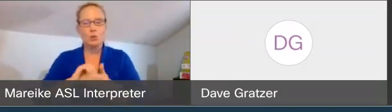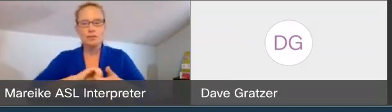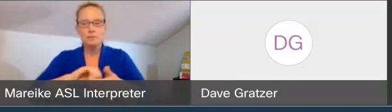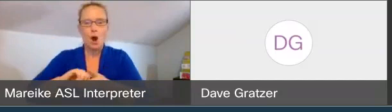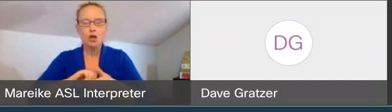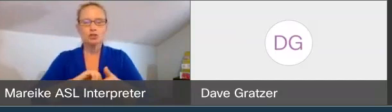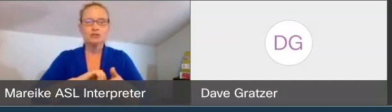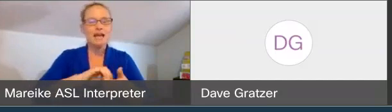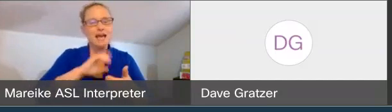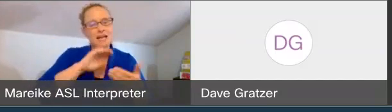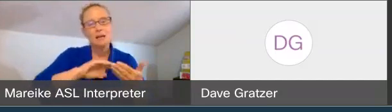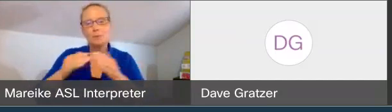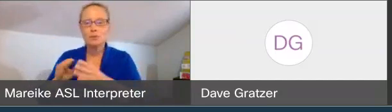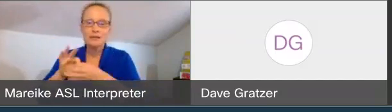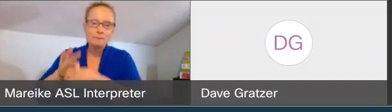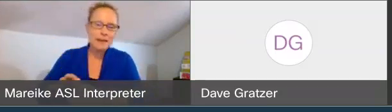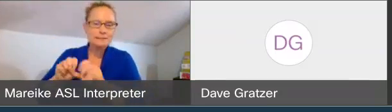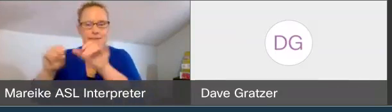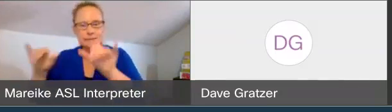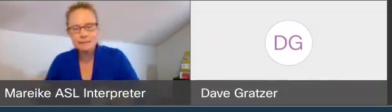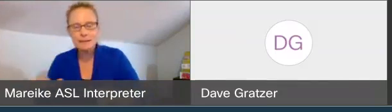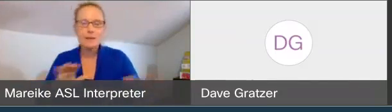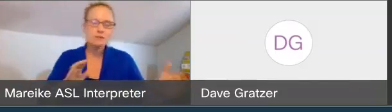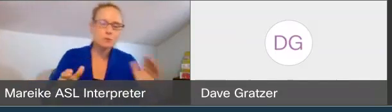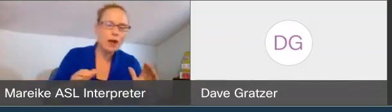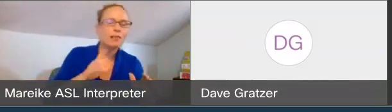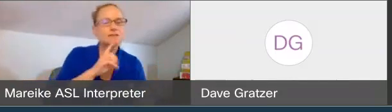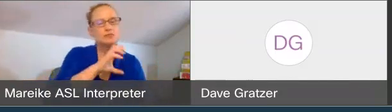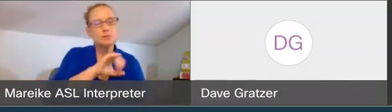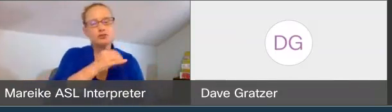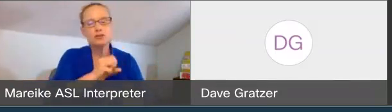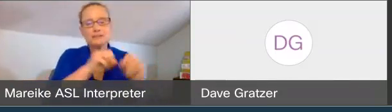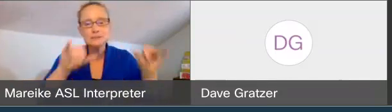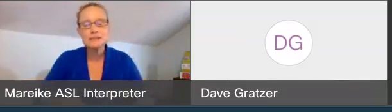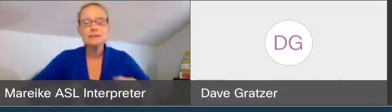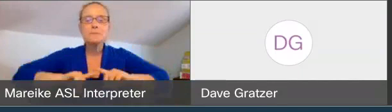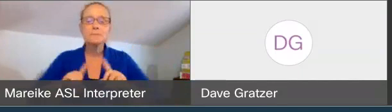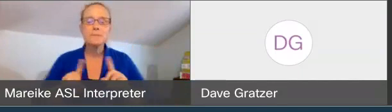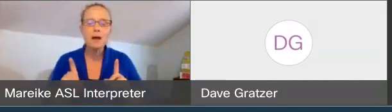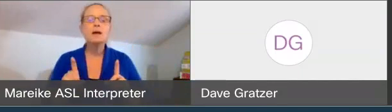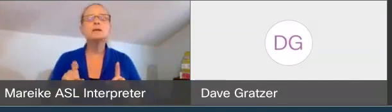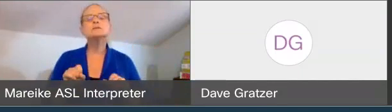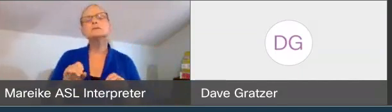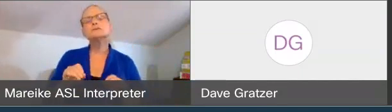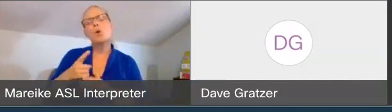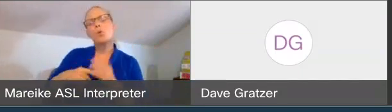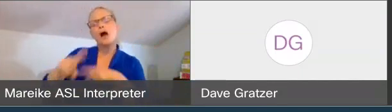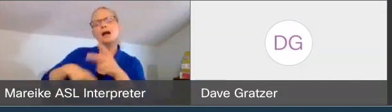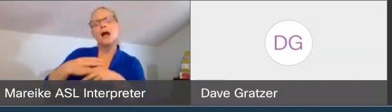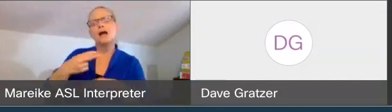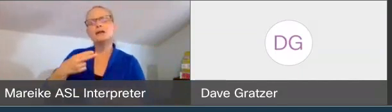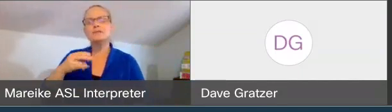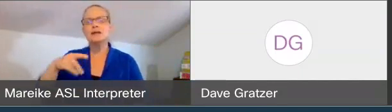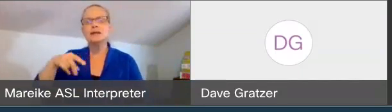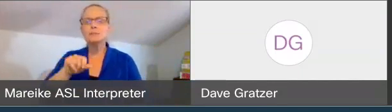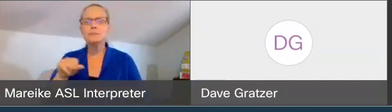system, as well as the criminal justice system. But so what sort of HIPAA protected data can FACT